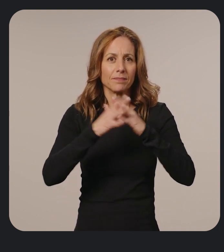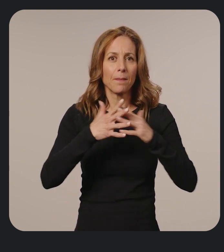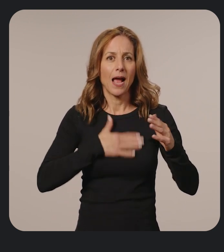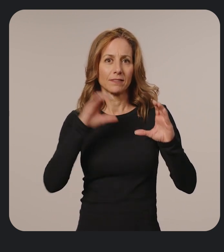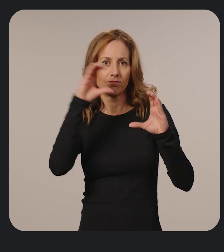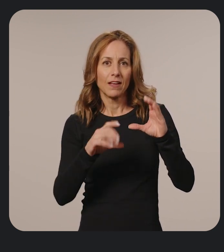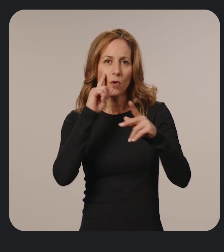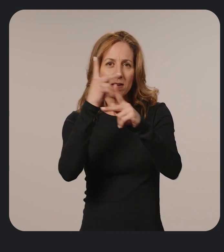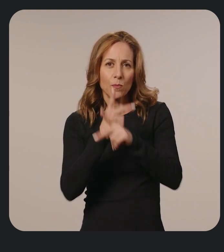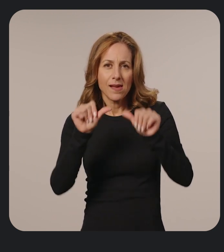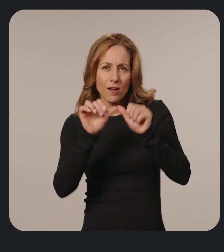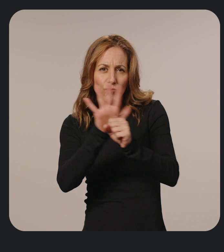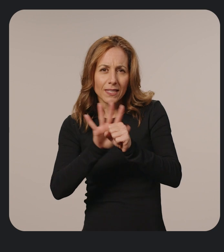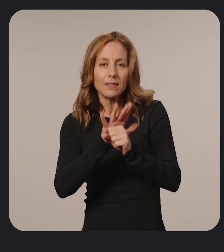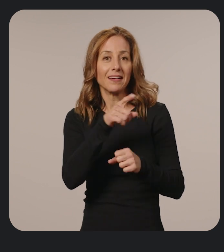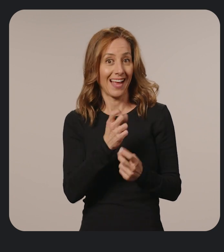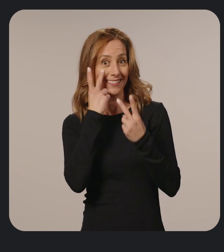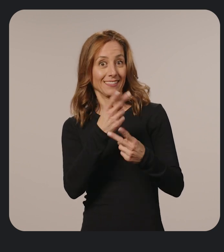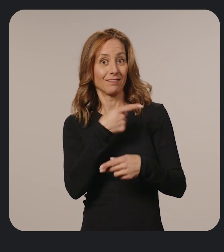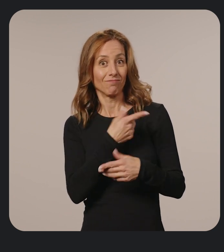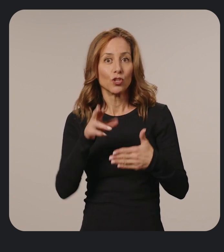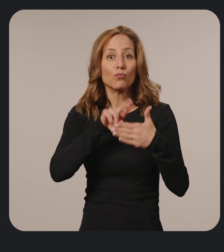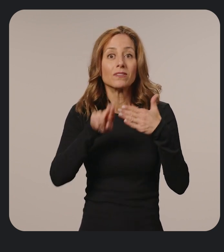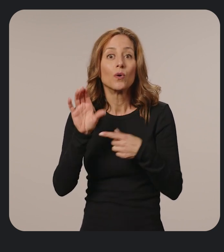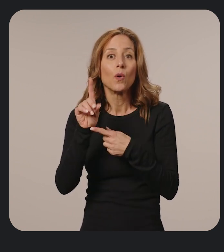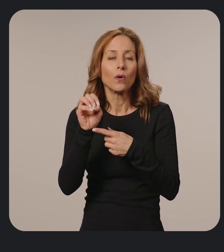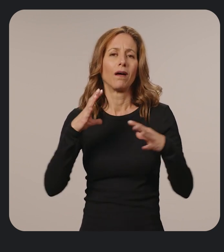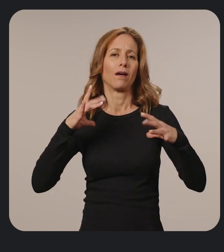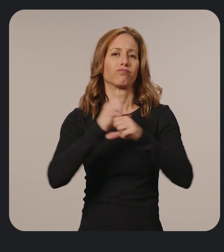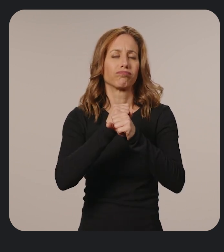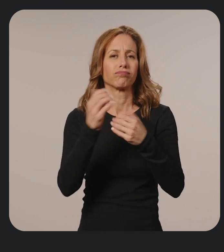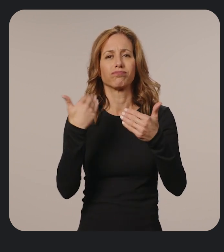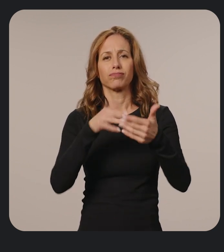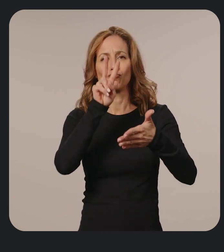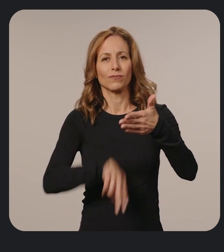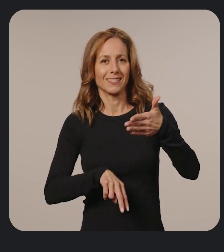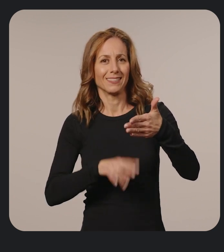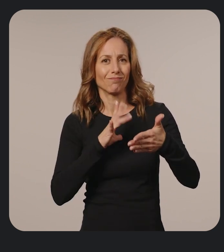for calculating the area. And as you can see, the resulting code is very compact and easy to read.